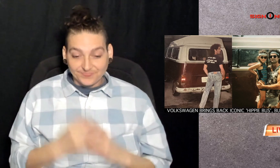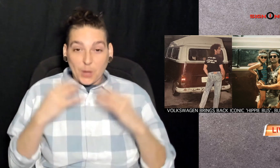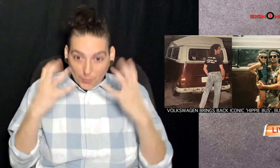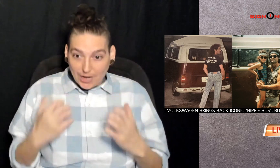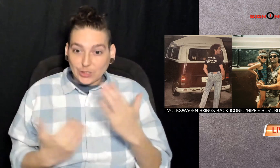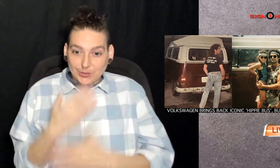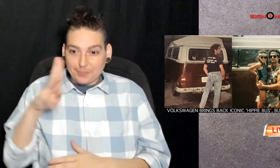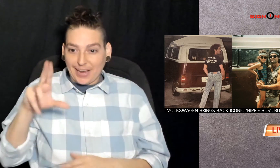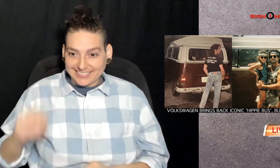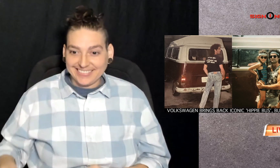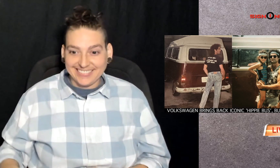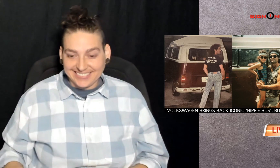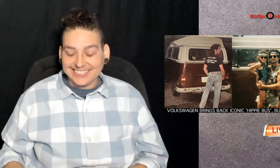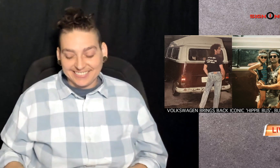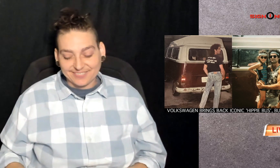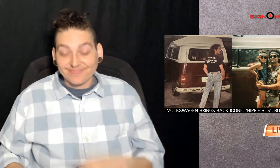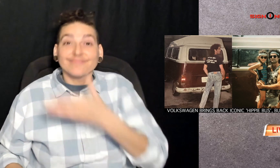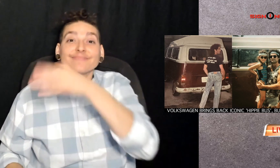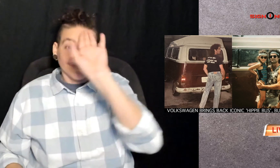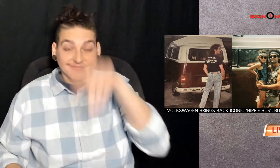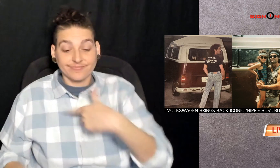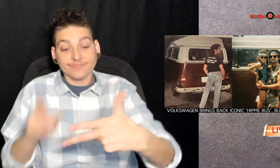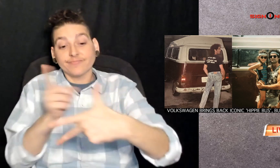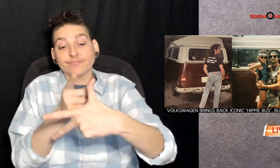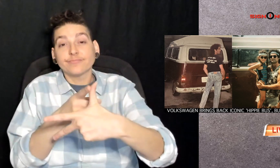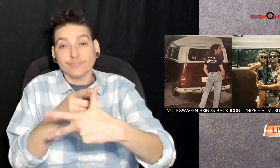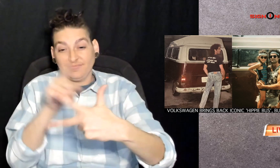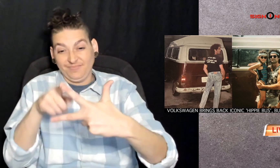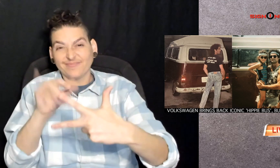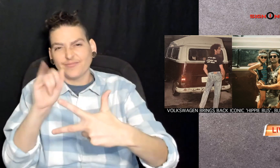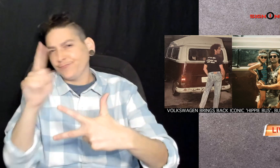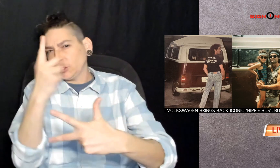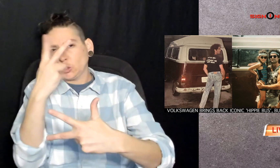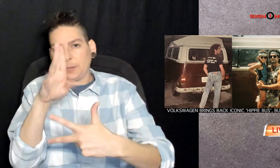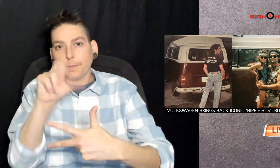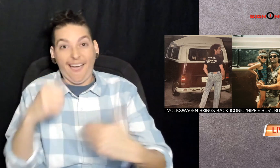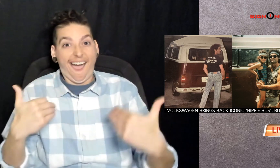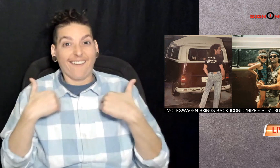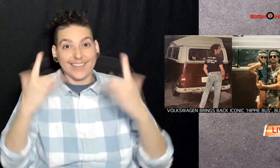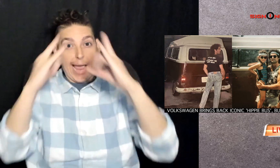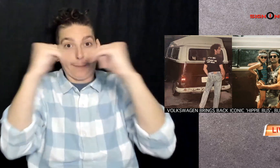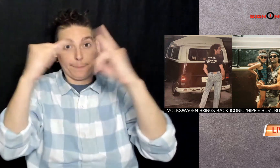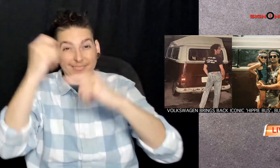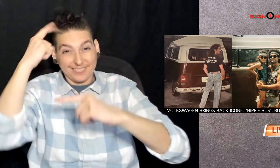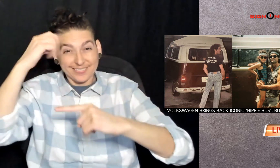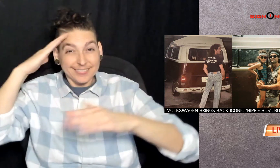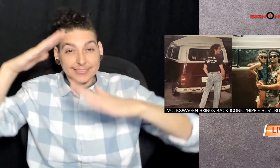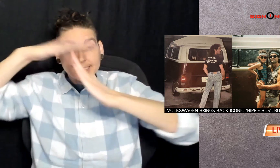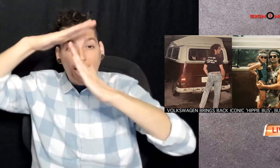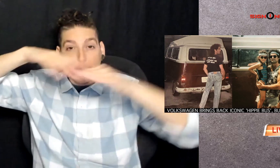really want that new VW bus so back to the first two the first two VW buses had a little